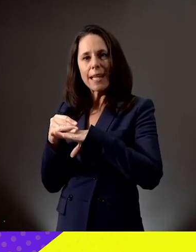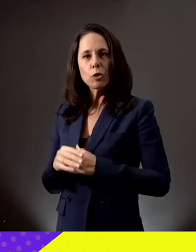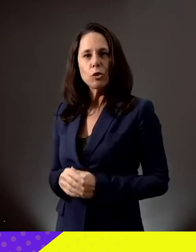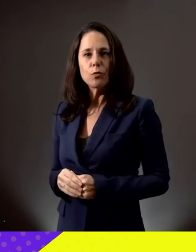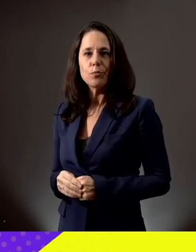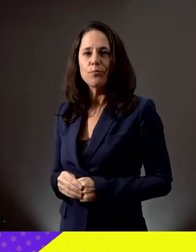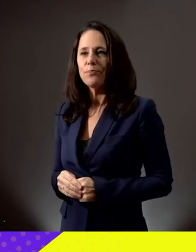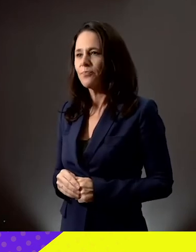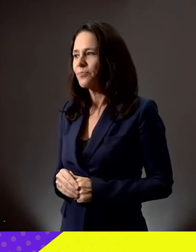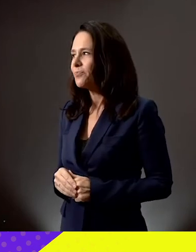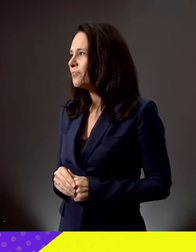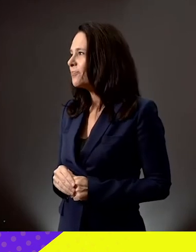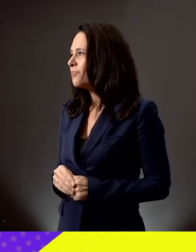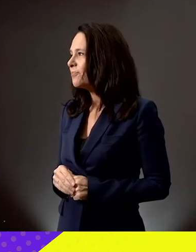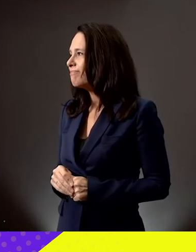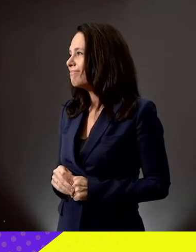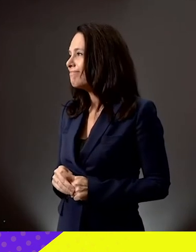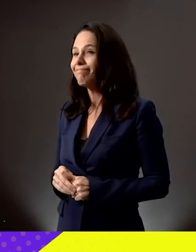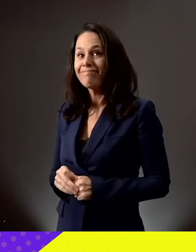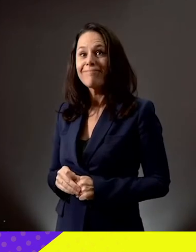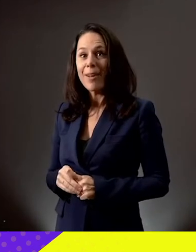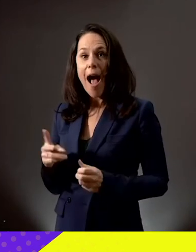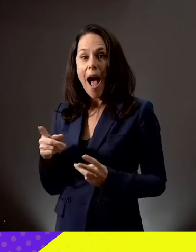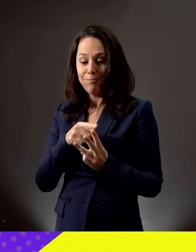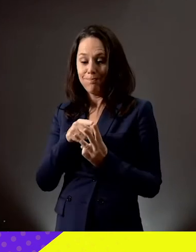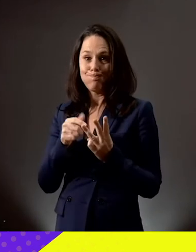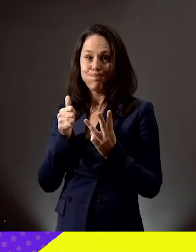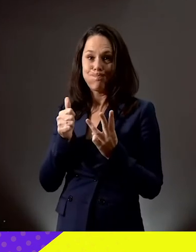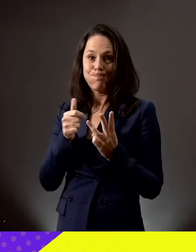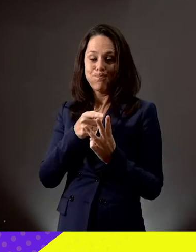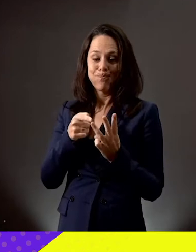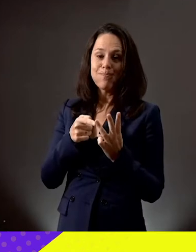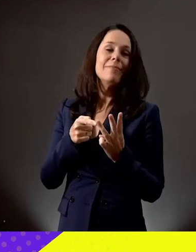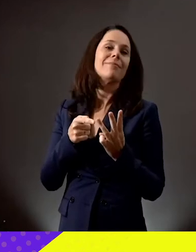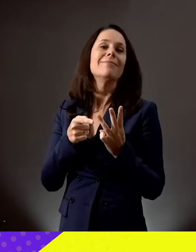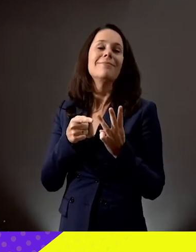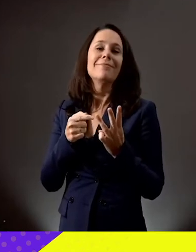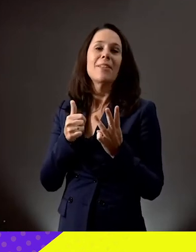Wonderful companies. And it's good to see them running these projects.